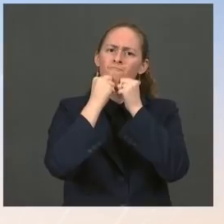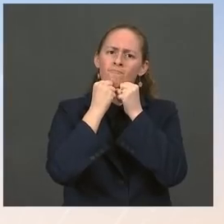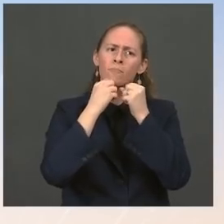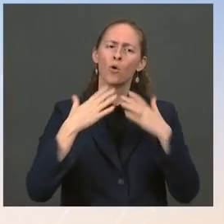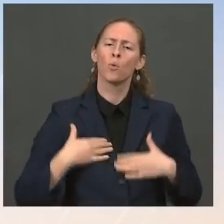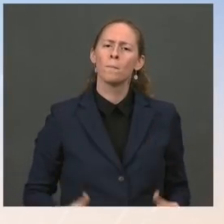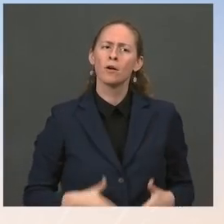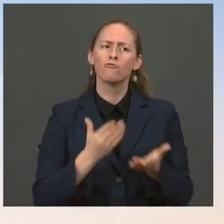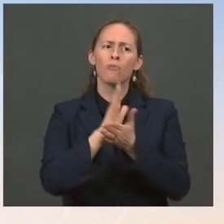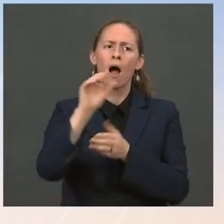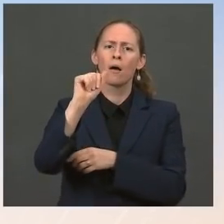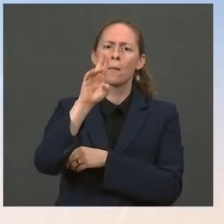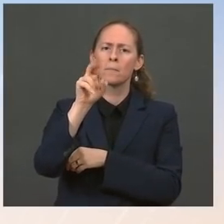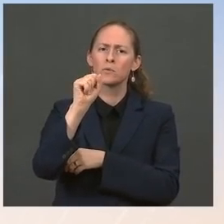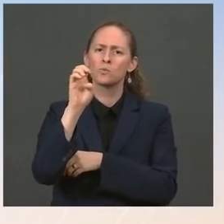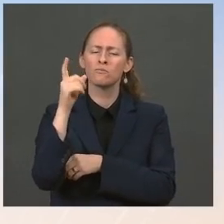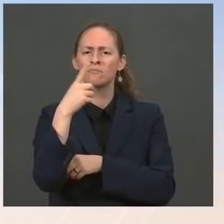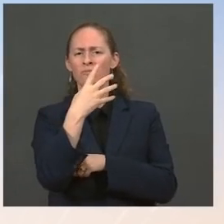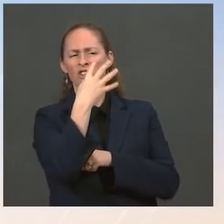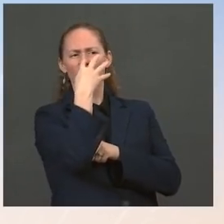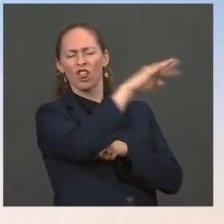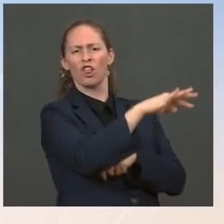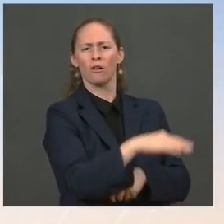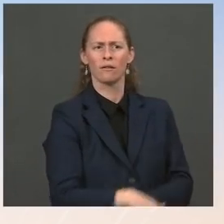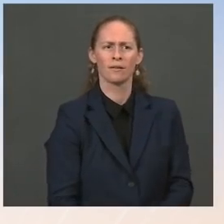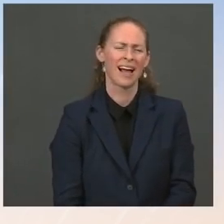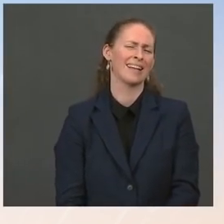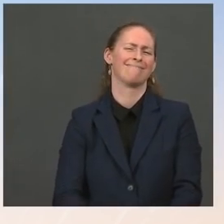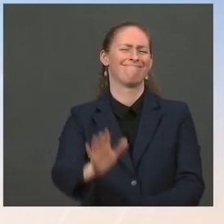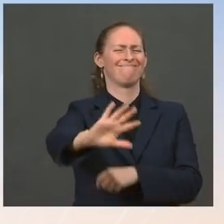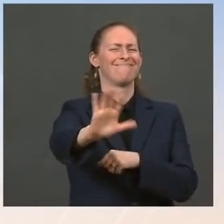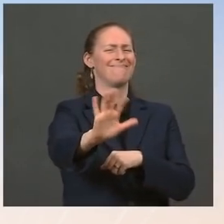Ms. Psaki: Well, we would absolutely dispute that notion. Unlike the former President,